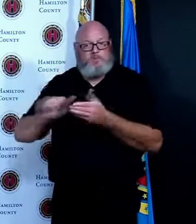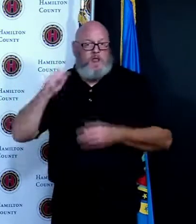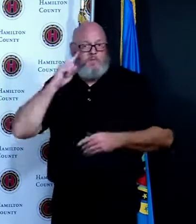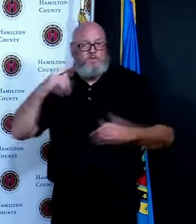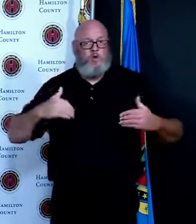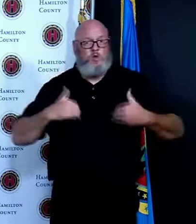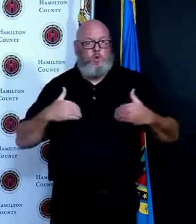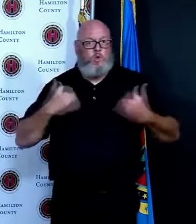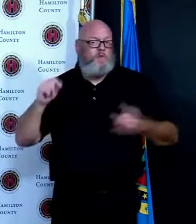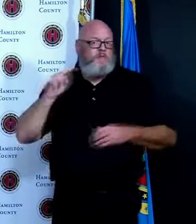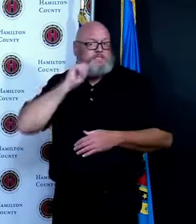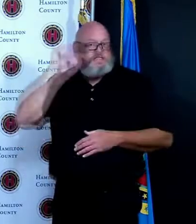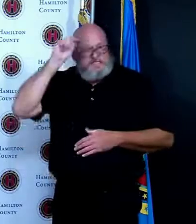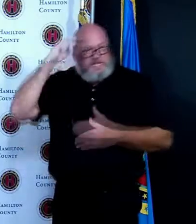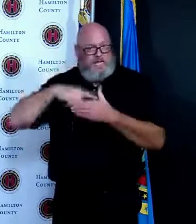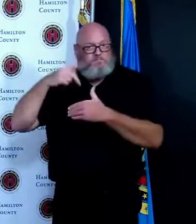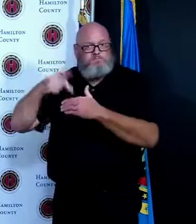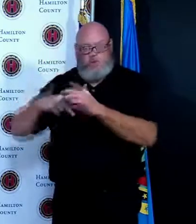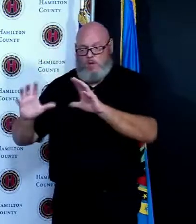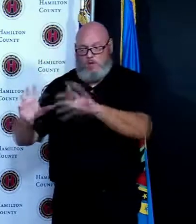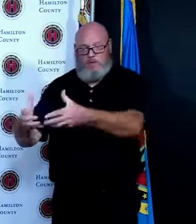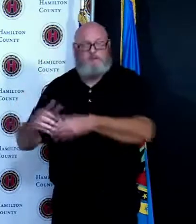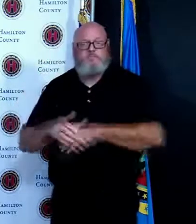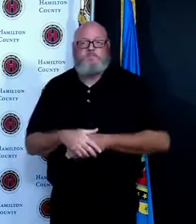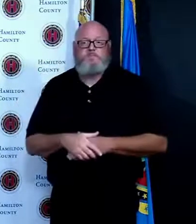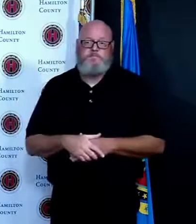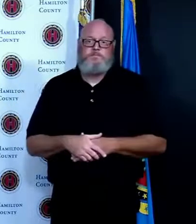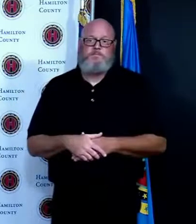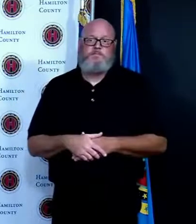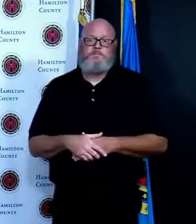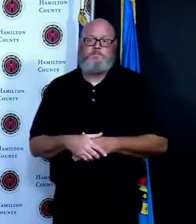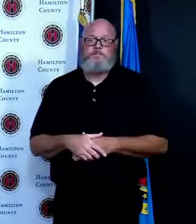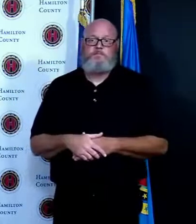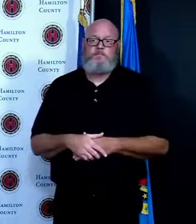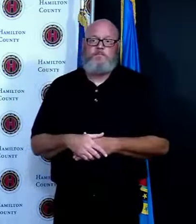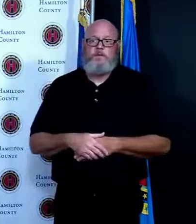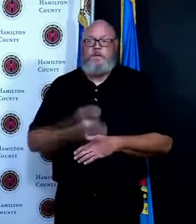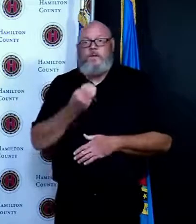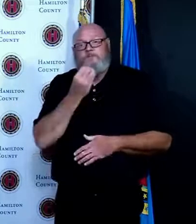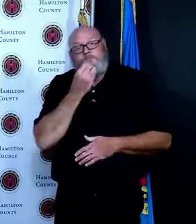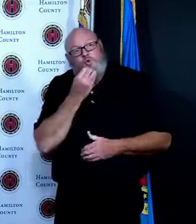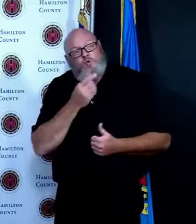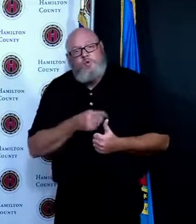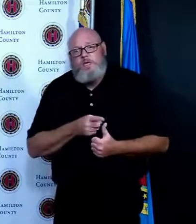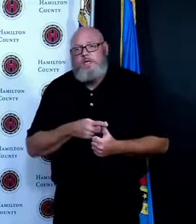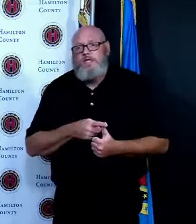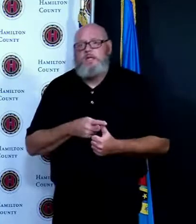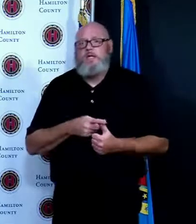funding range from mortgage assistance food is a very big one food distribution we've talked about